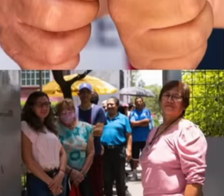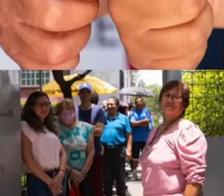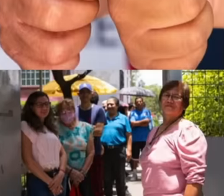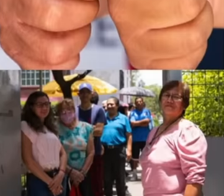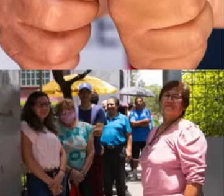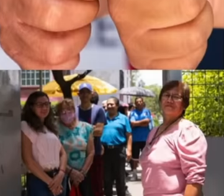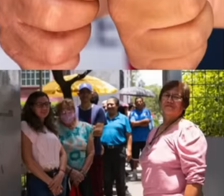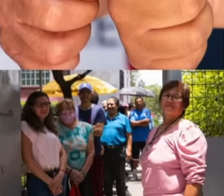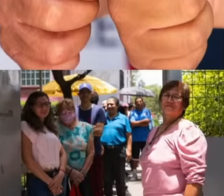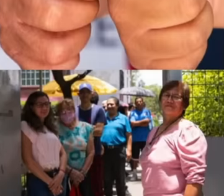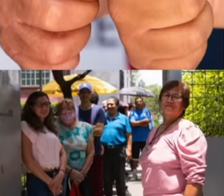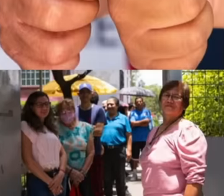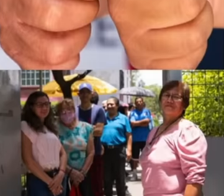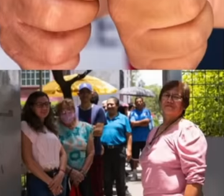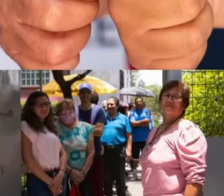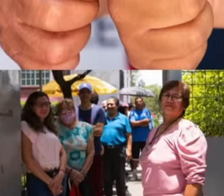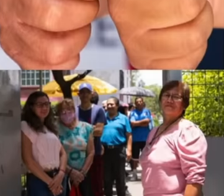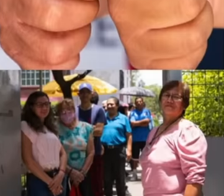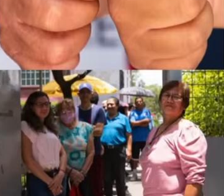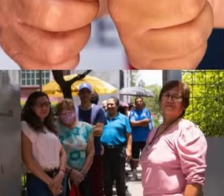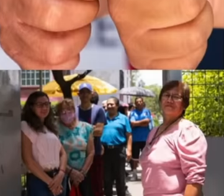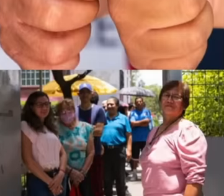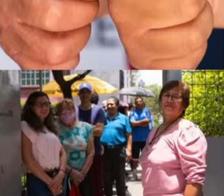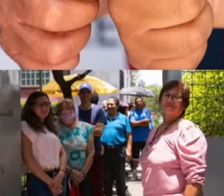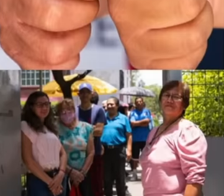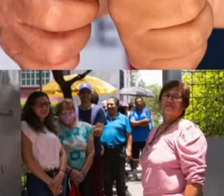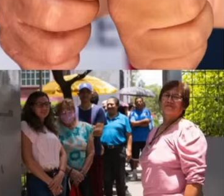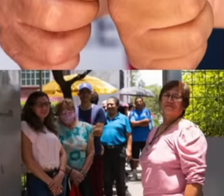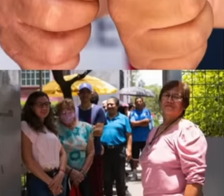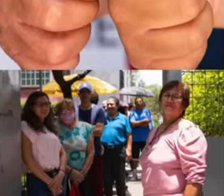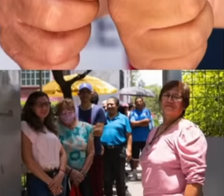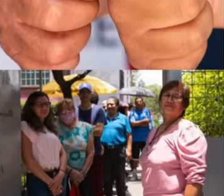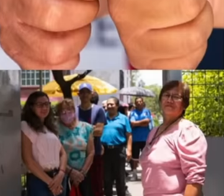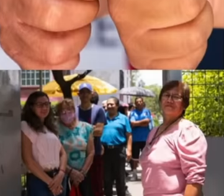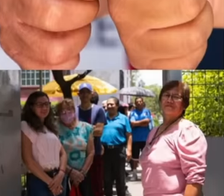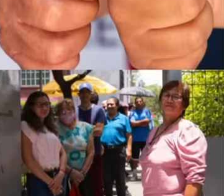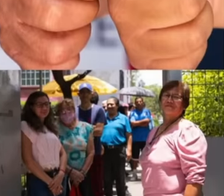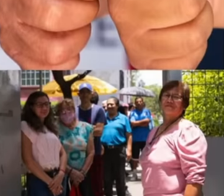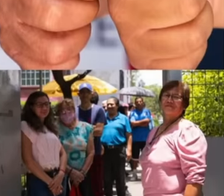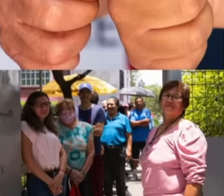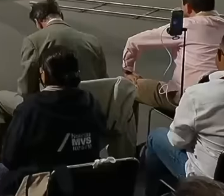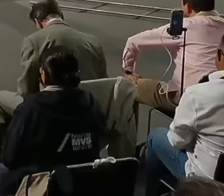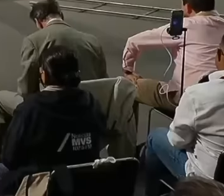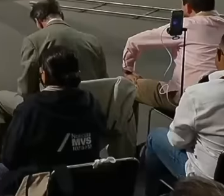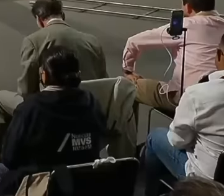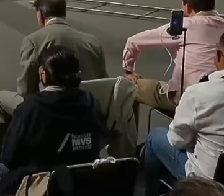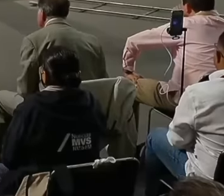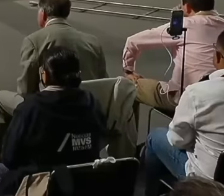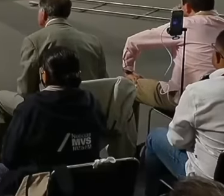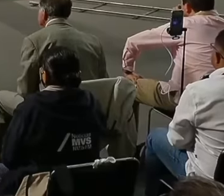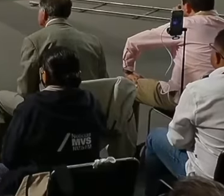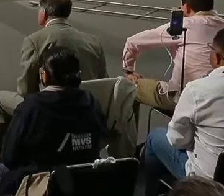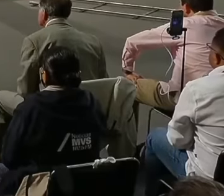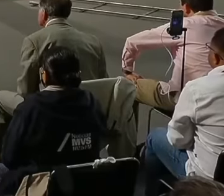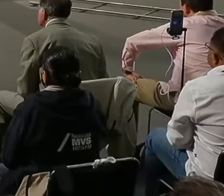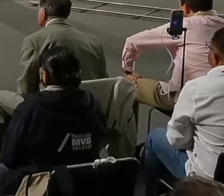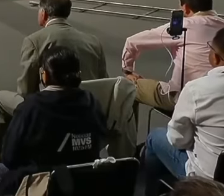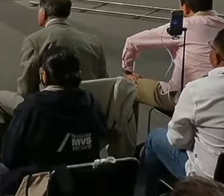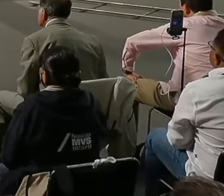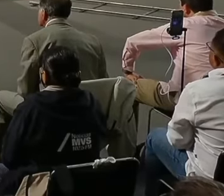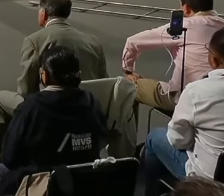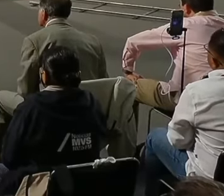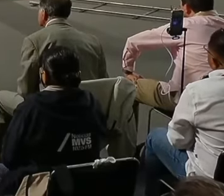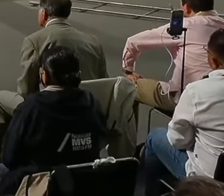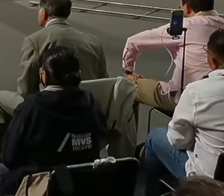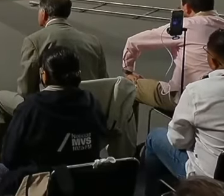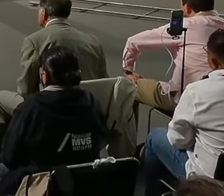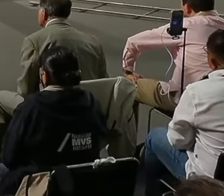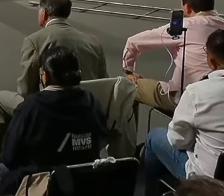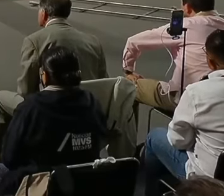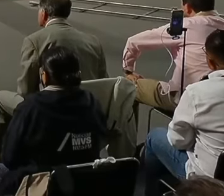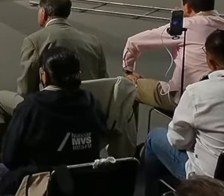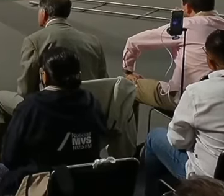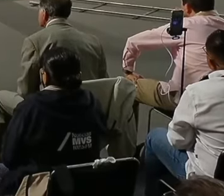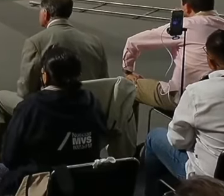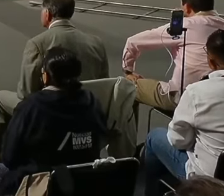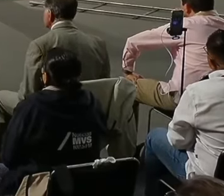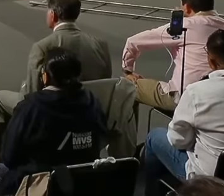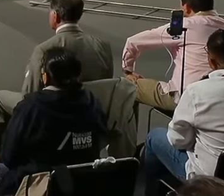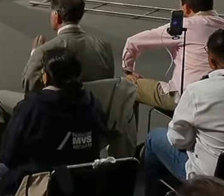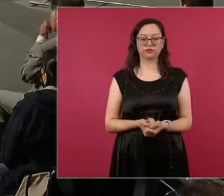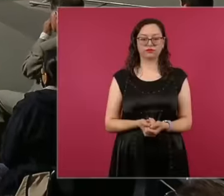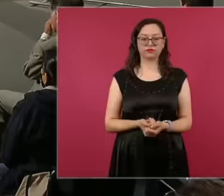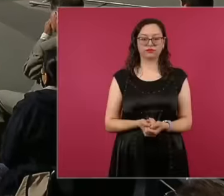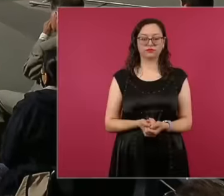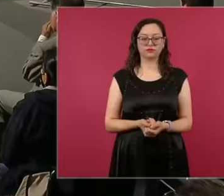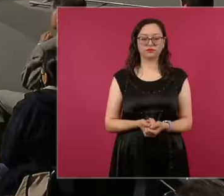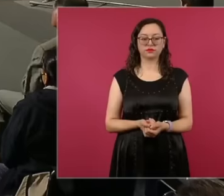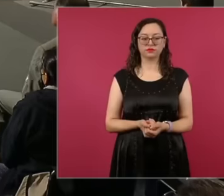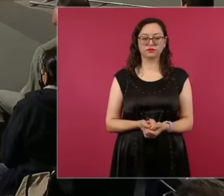47.87 followed by Lucy Mesa for pan pri PRD with 30.7 per and Jessica Ortega for